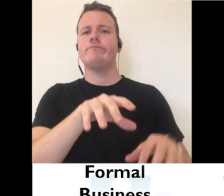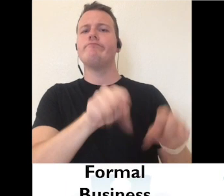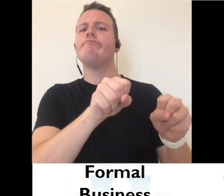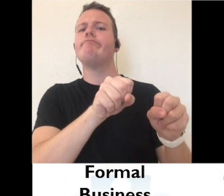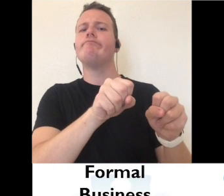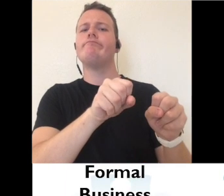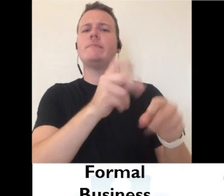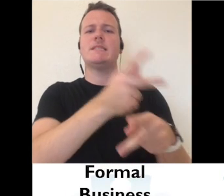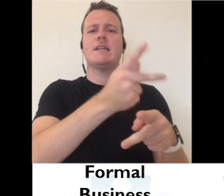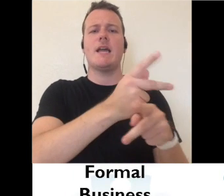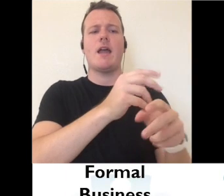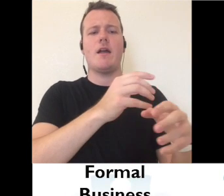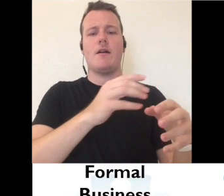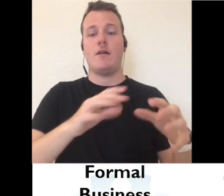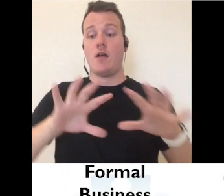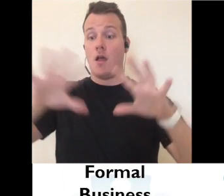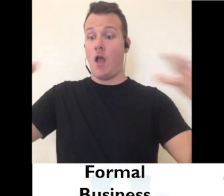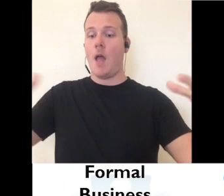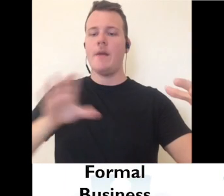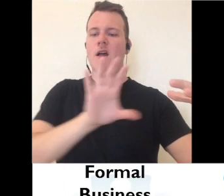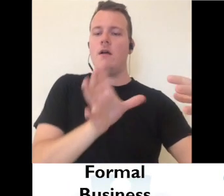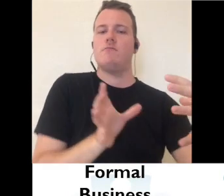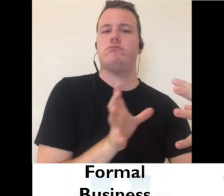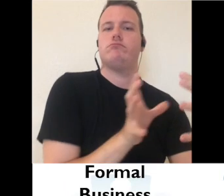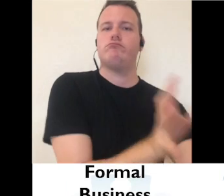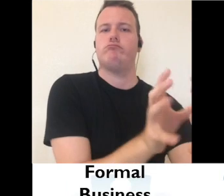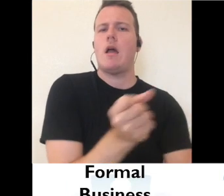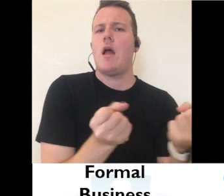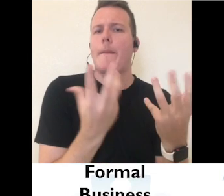and their practice. And as we mentioned, there's location skills, credentials,